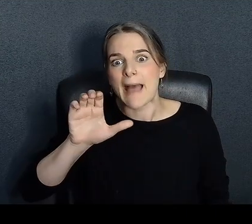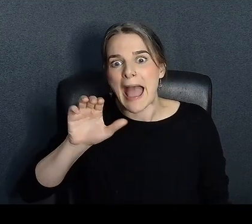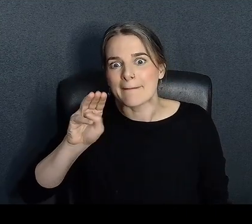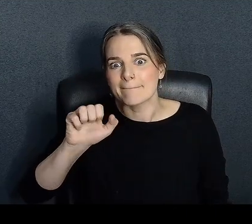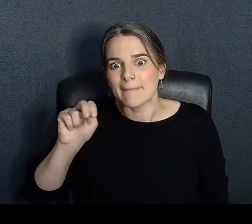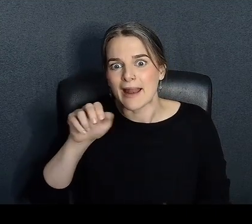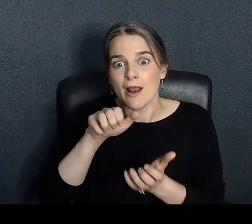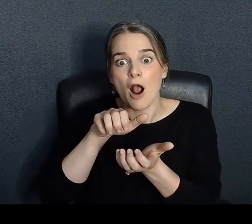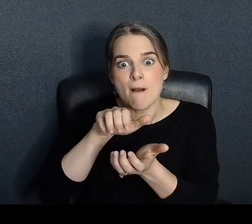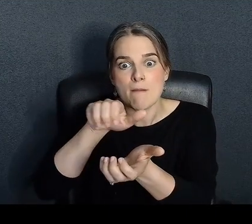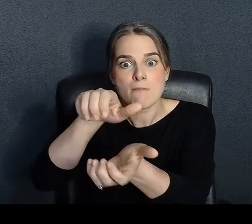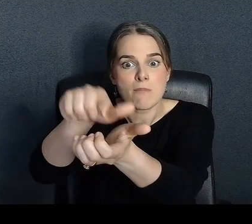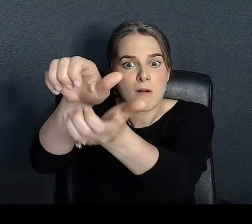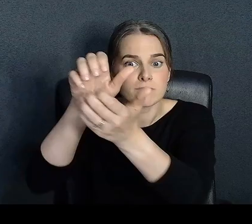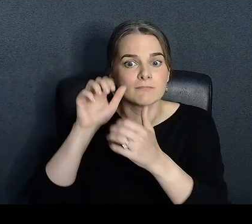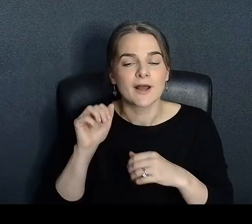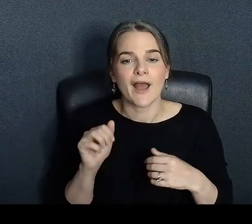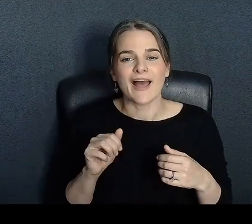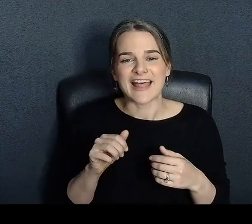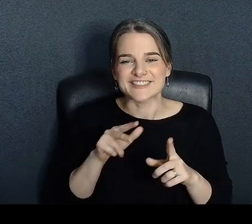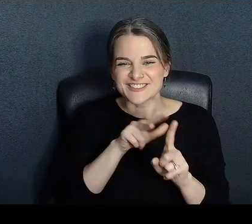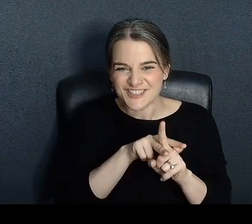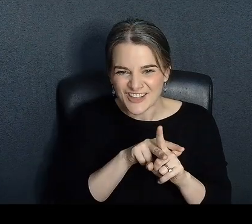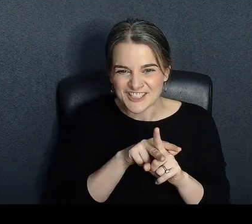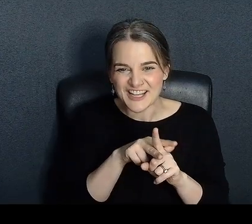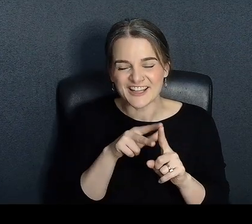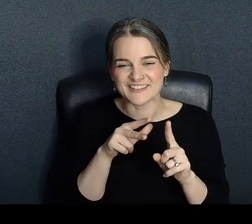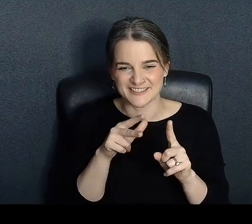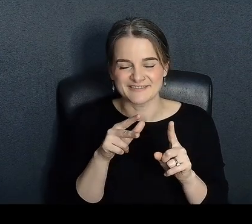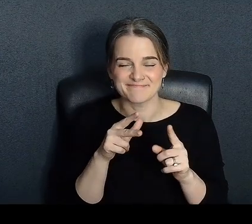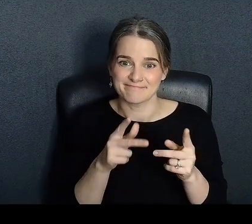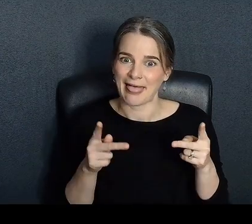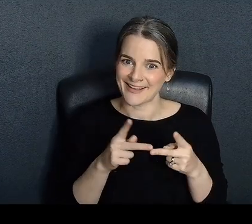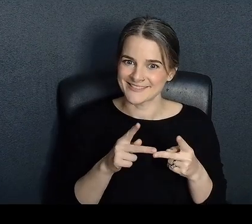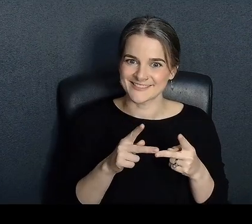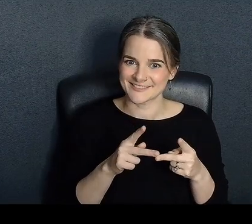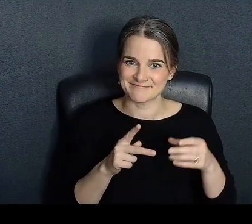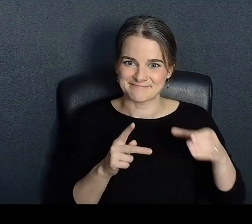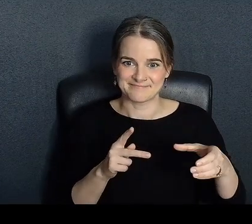So this is great for folks with arthritis or have trouble plugging in things,